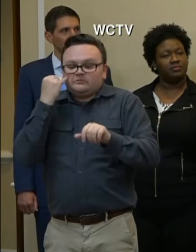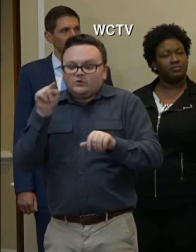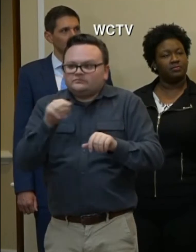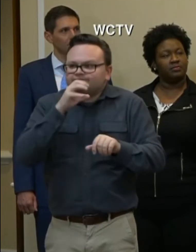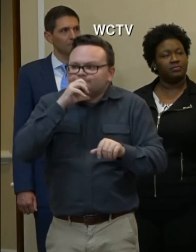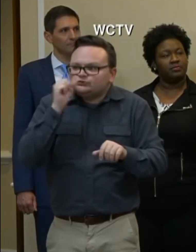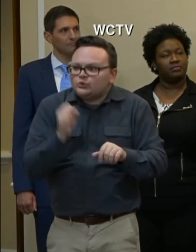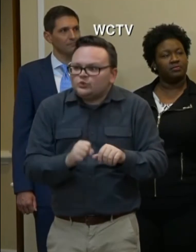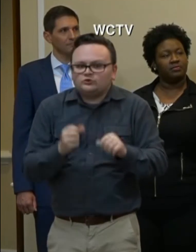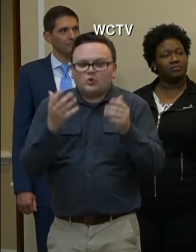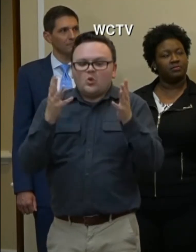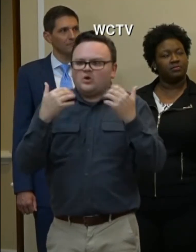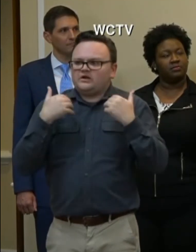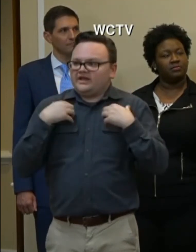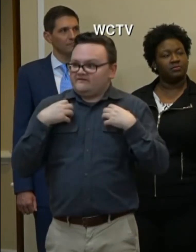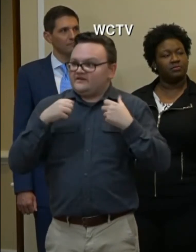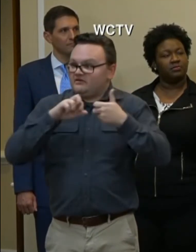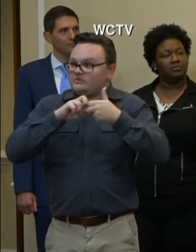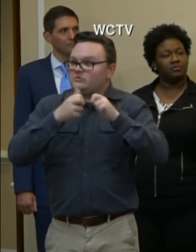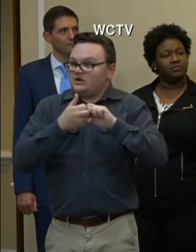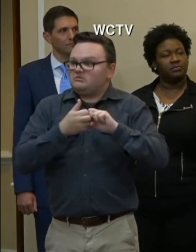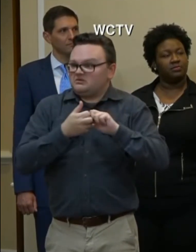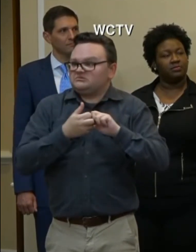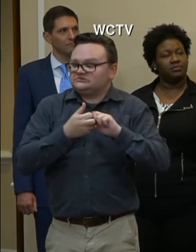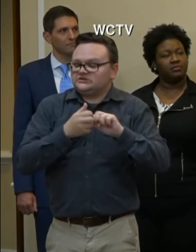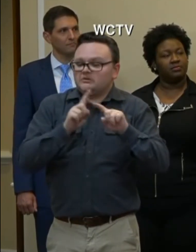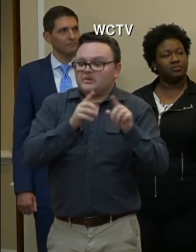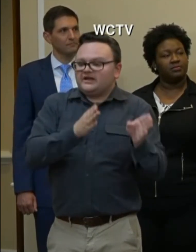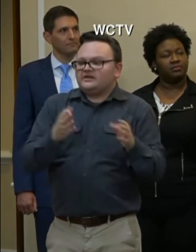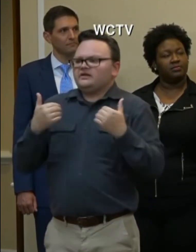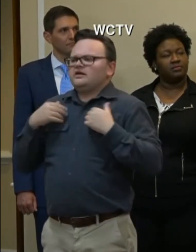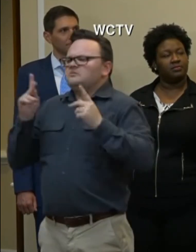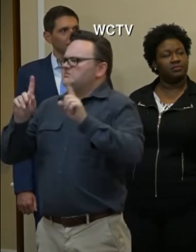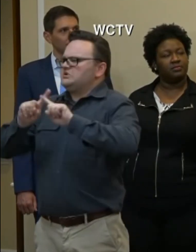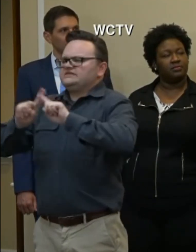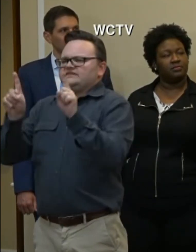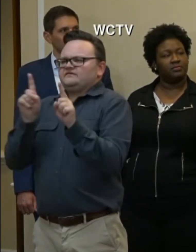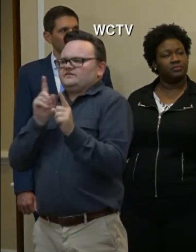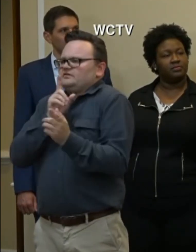but for for younger people the symptoms are very modest and so the issue is is